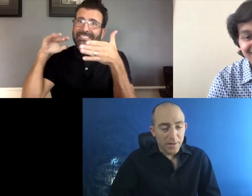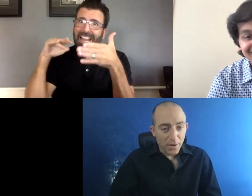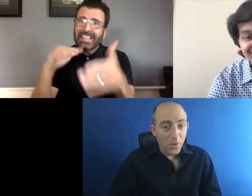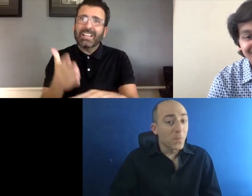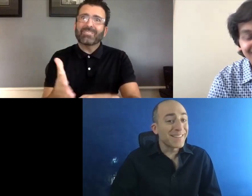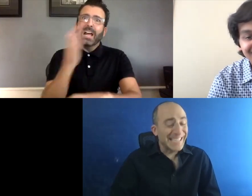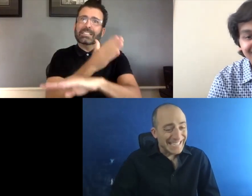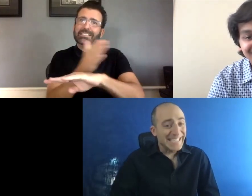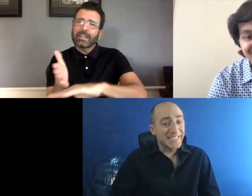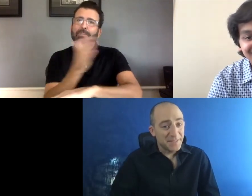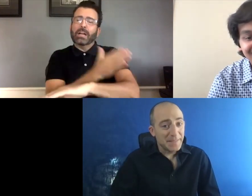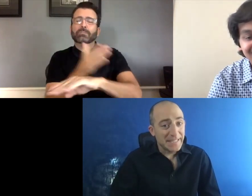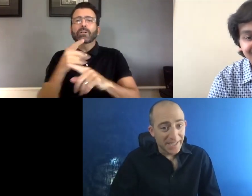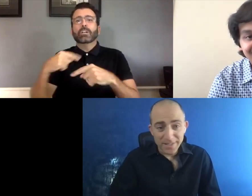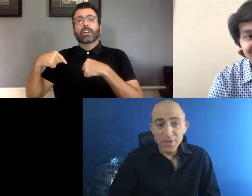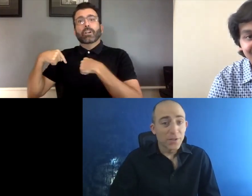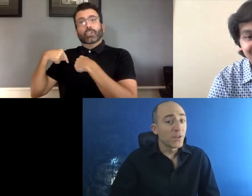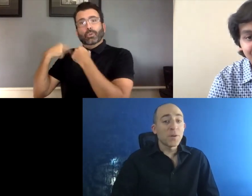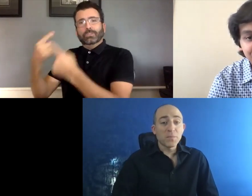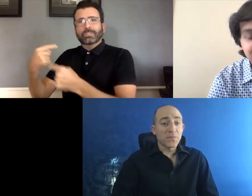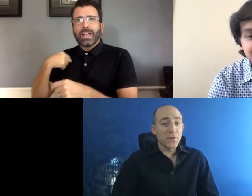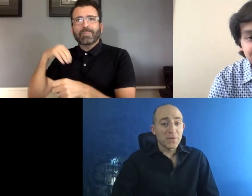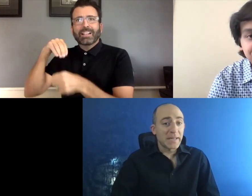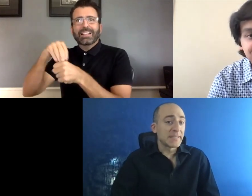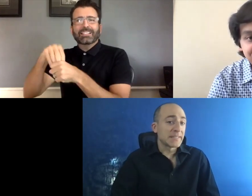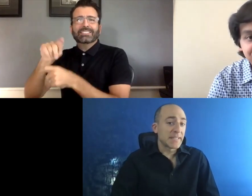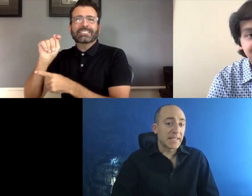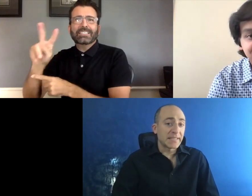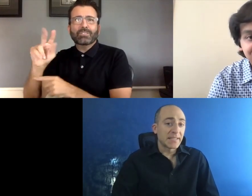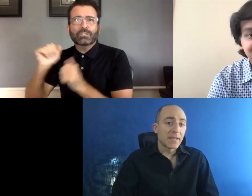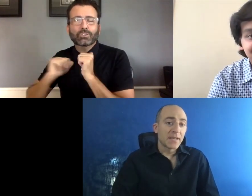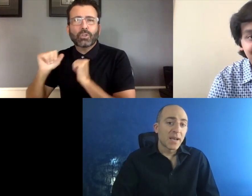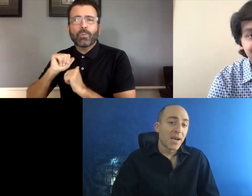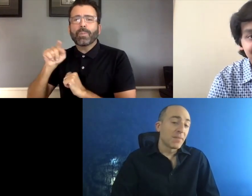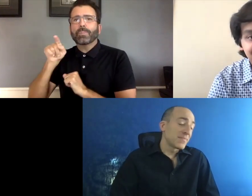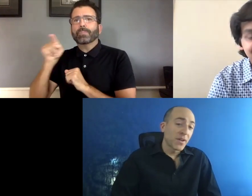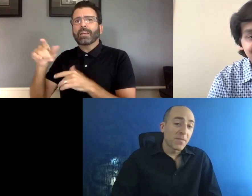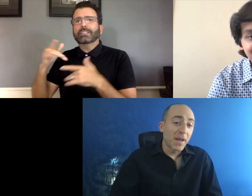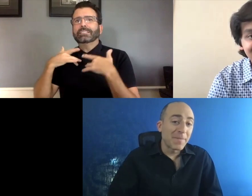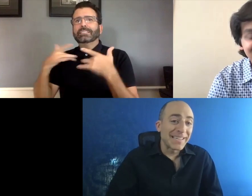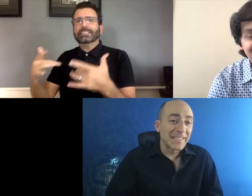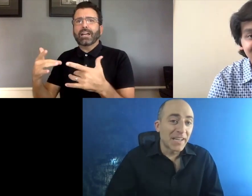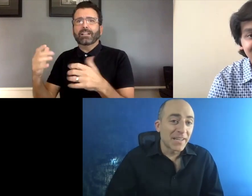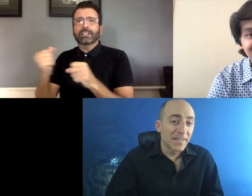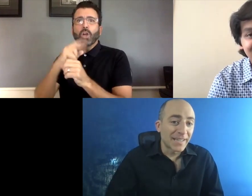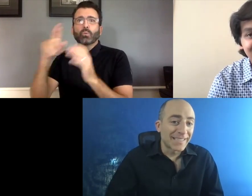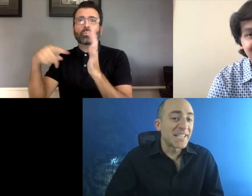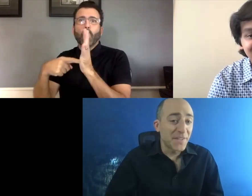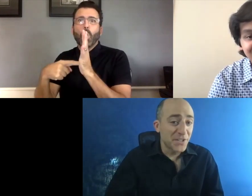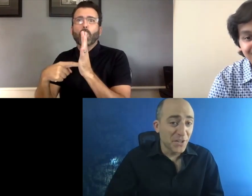homework that needs to be done long before you get on set. I’ve been a lot of TV shows;